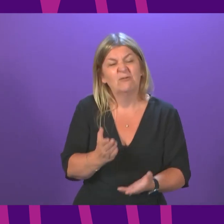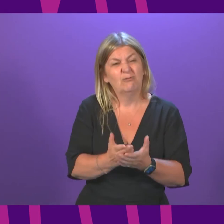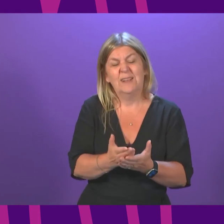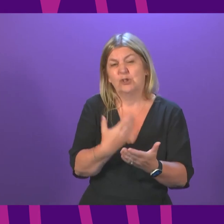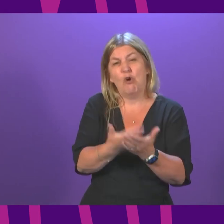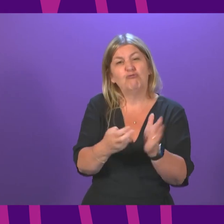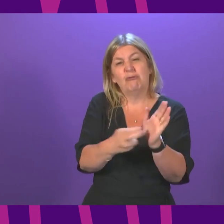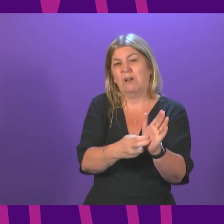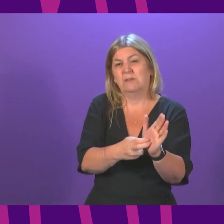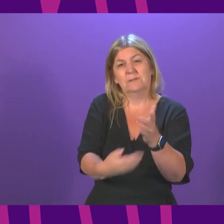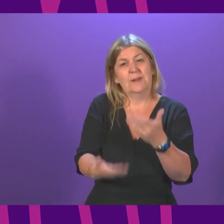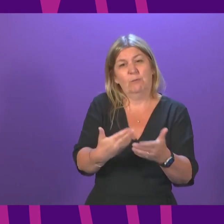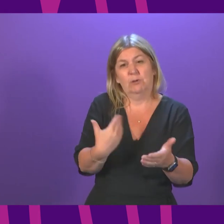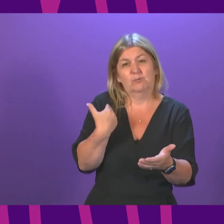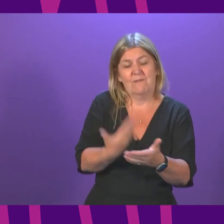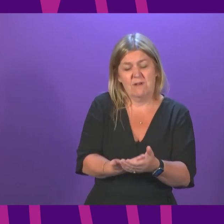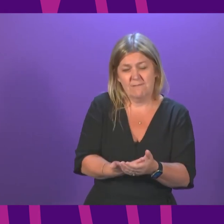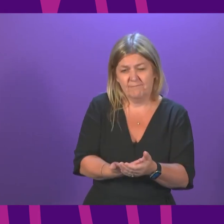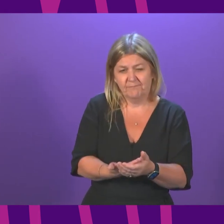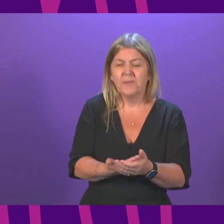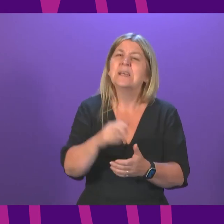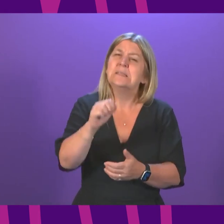The evictions time bomb is just one example of something that is not going to go away.